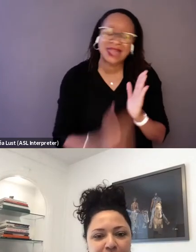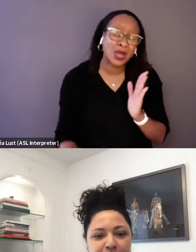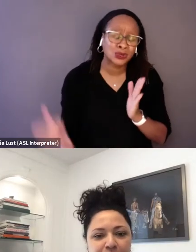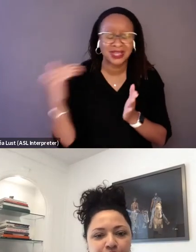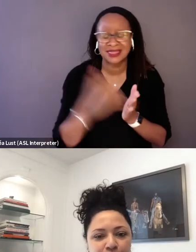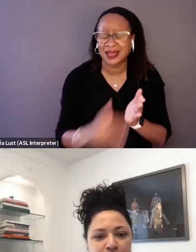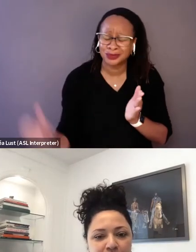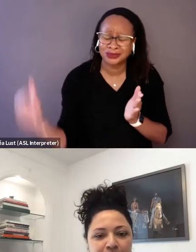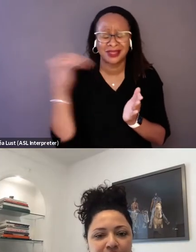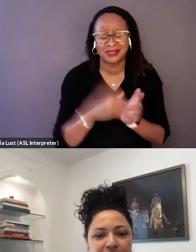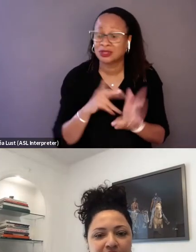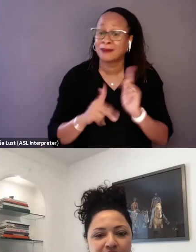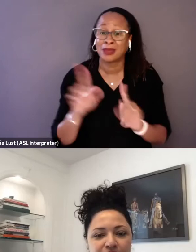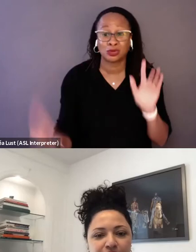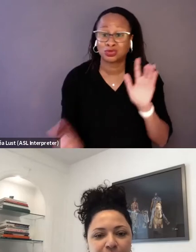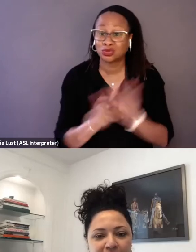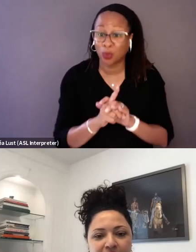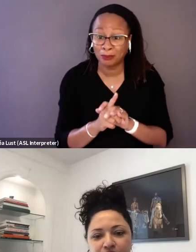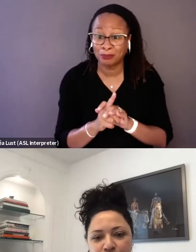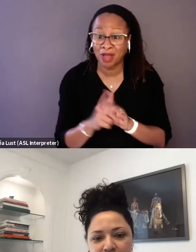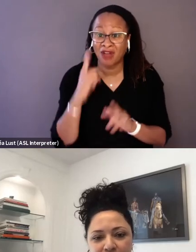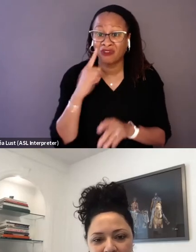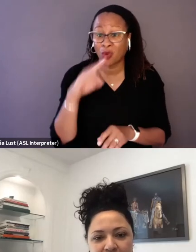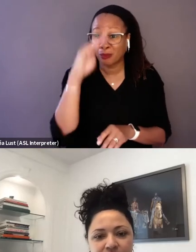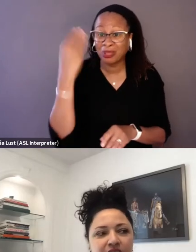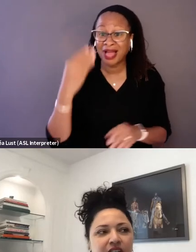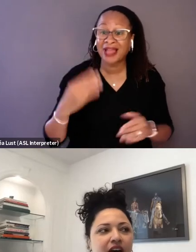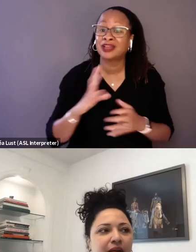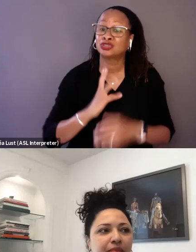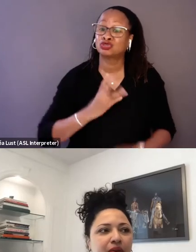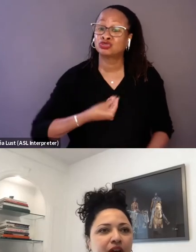of people show up for black trans lives was very moving.